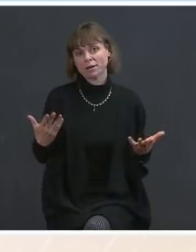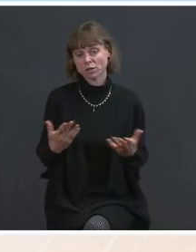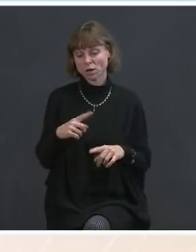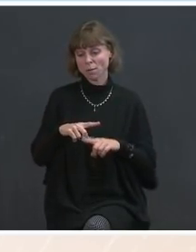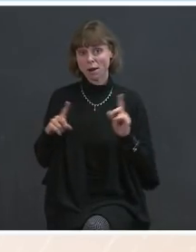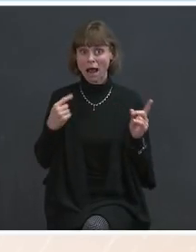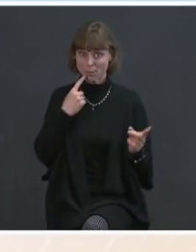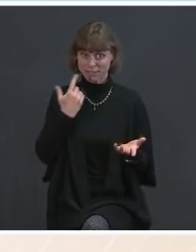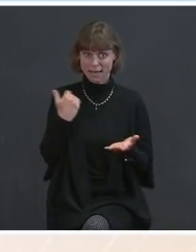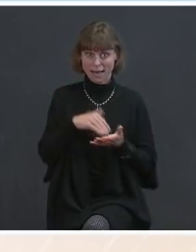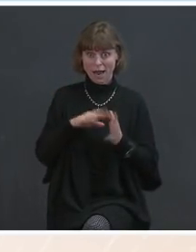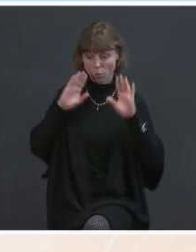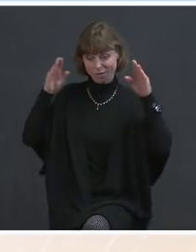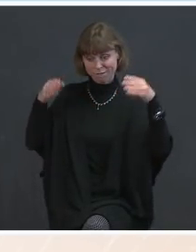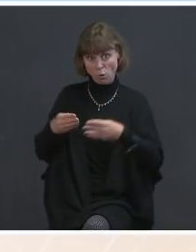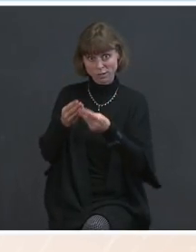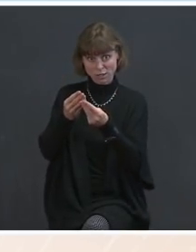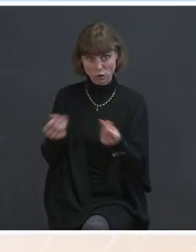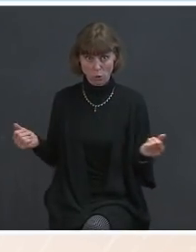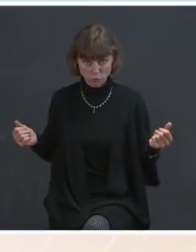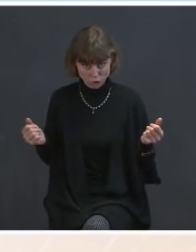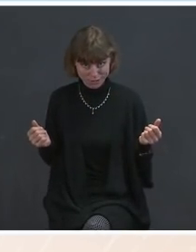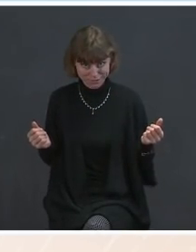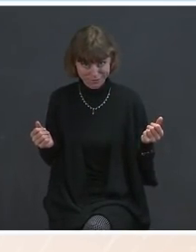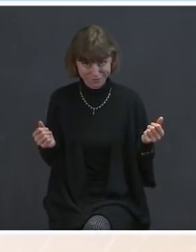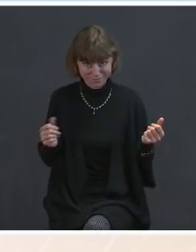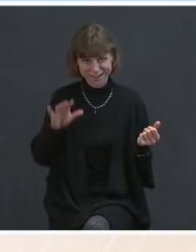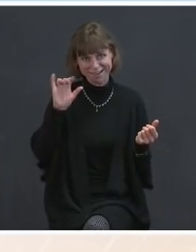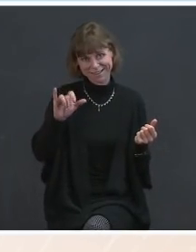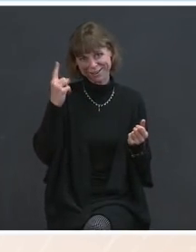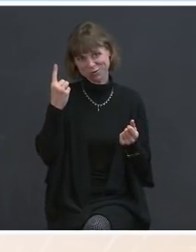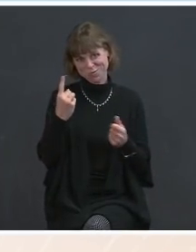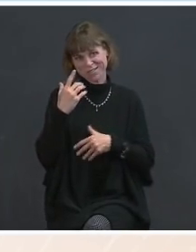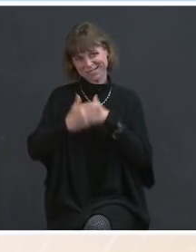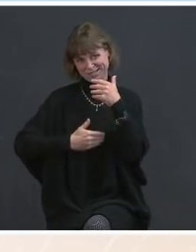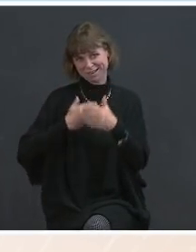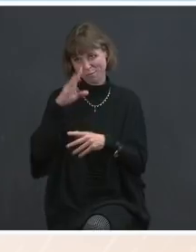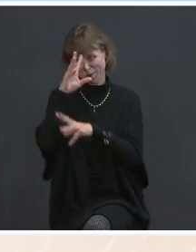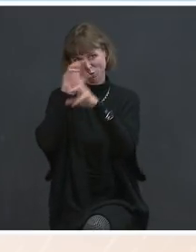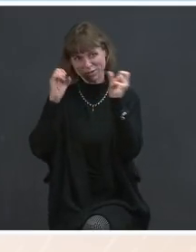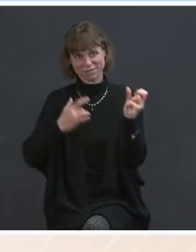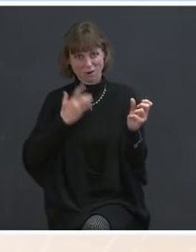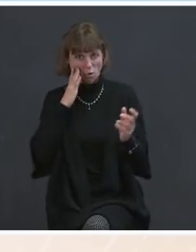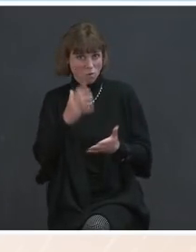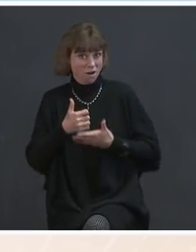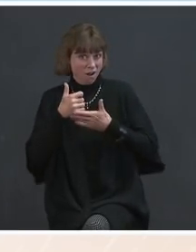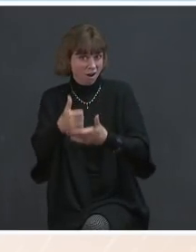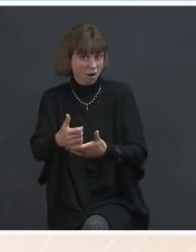And this is one of the steps that the President felt would help not become a final solution,